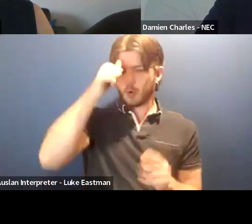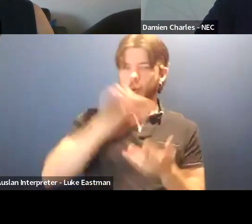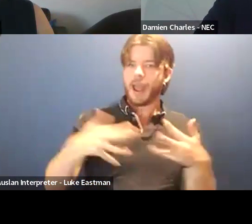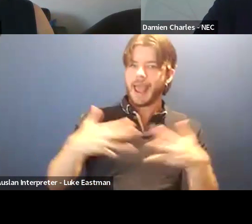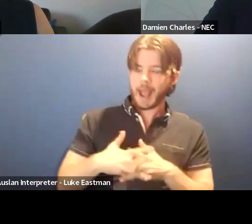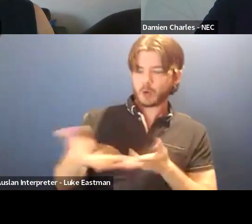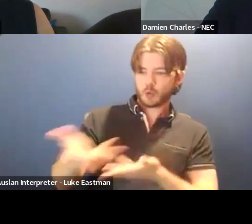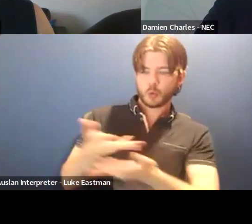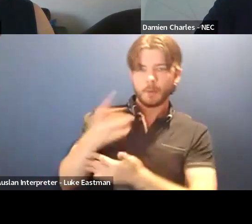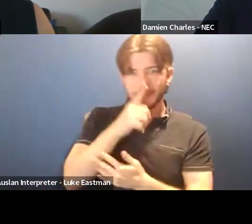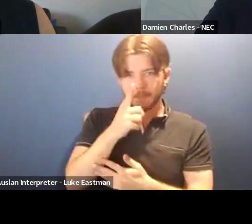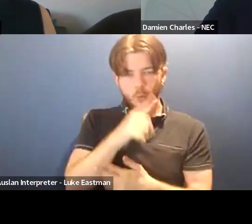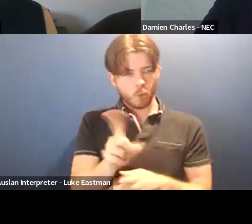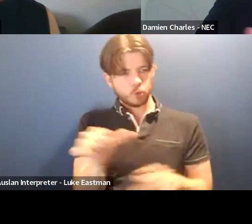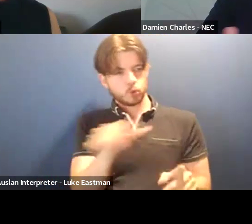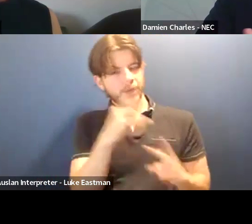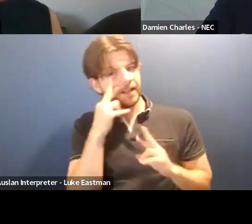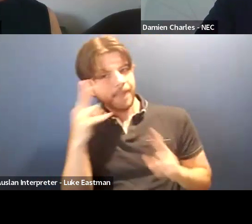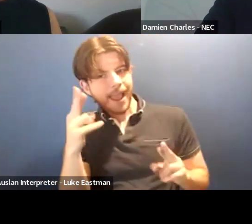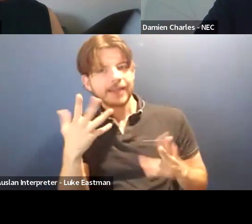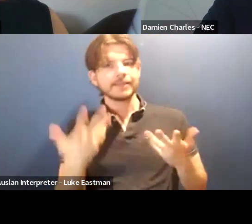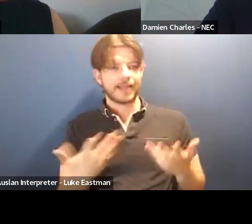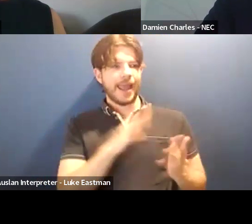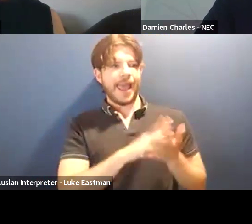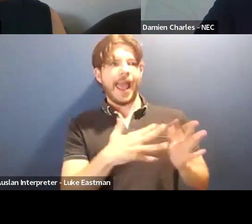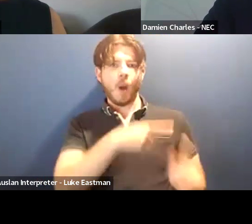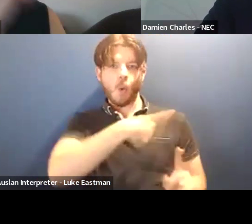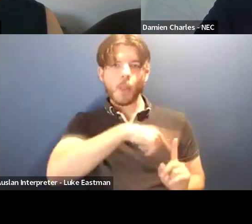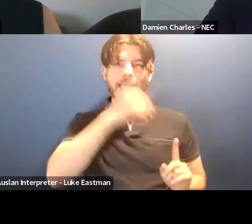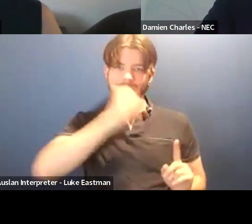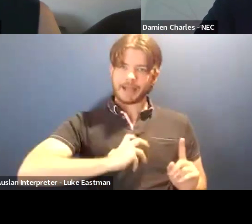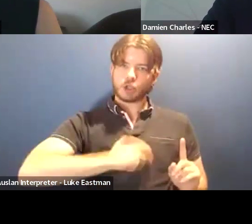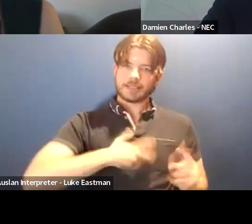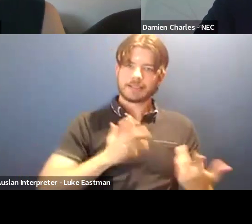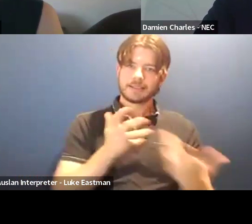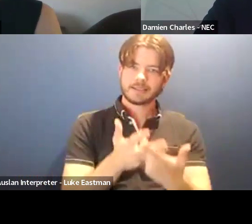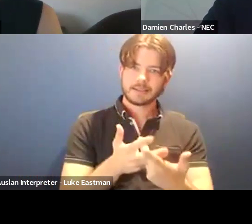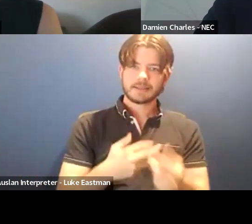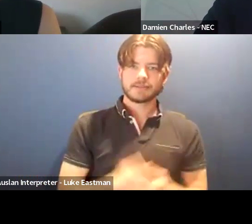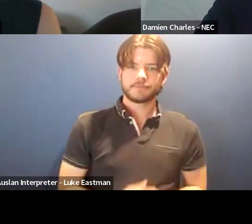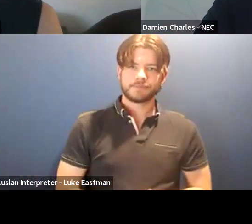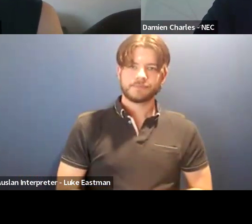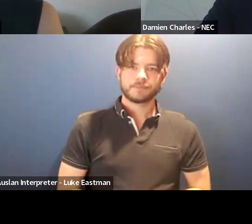expect and you know and adjust themselves in that sense you know we you